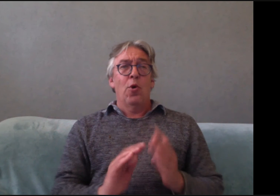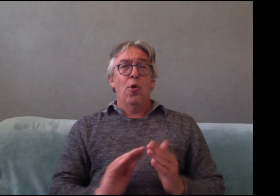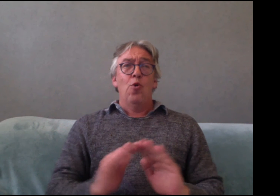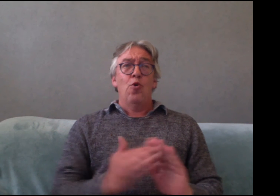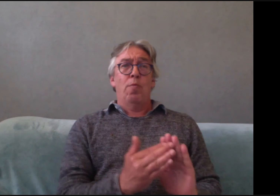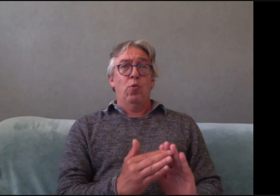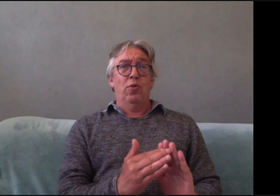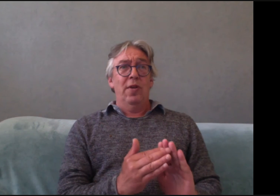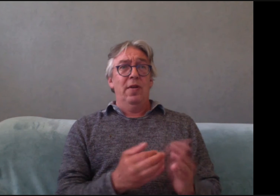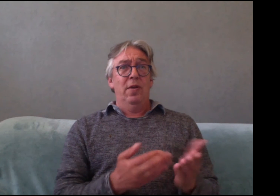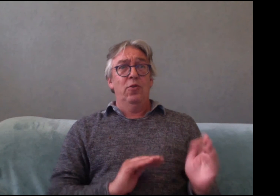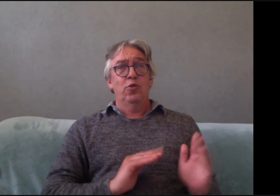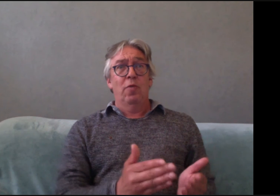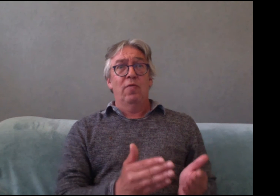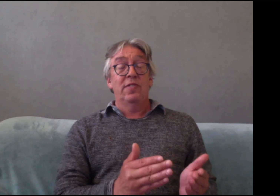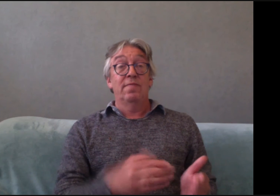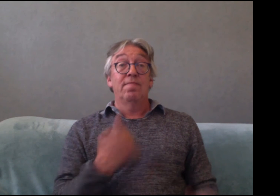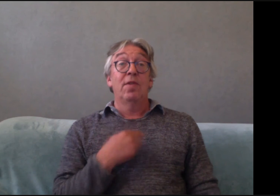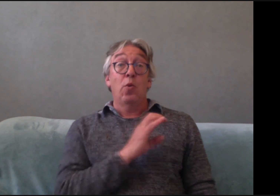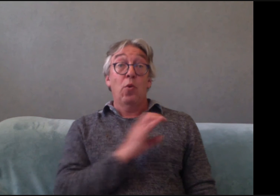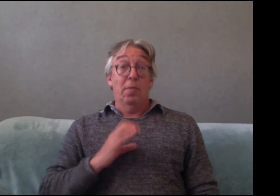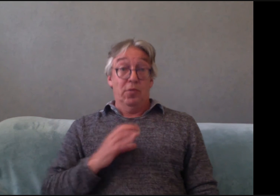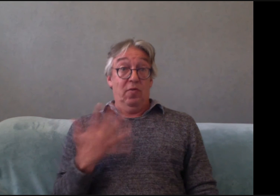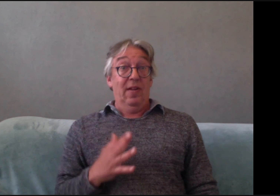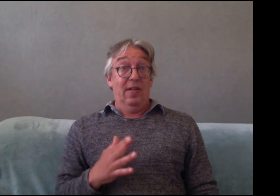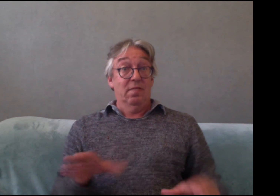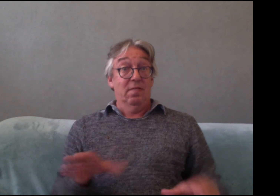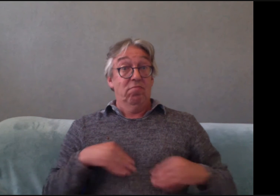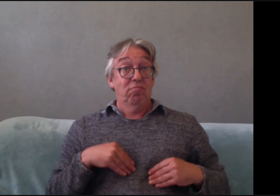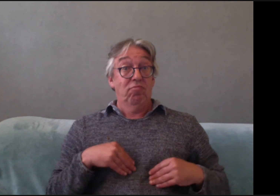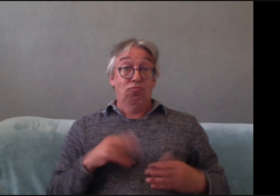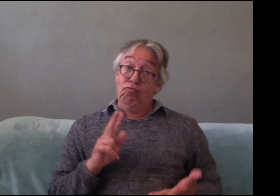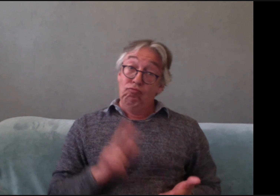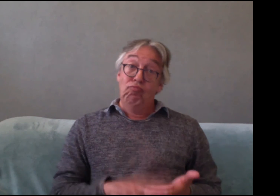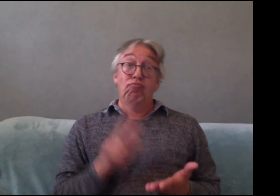I mentioned it already with a person-centred approach.